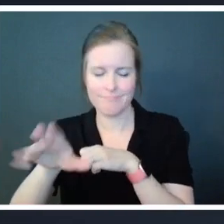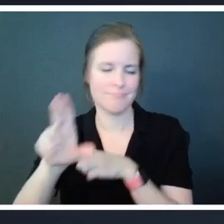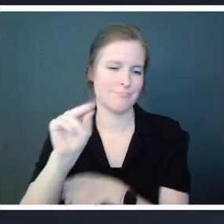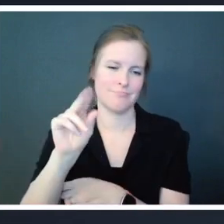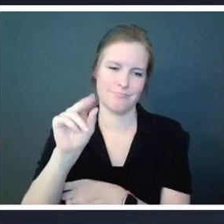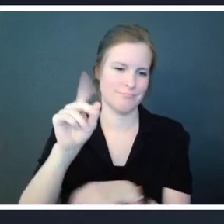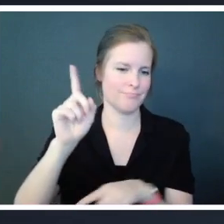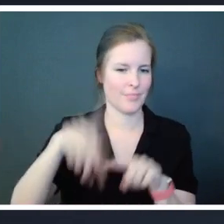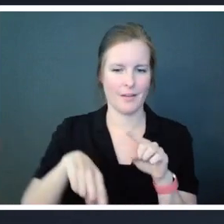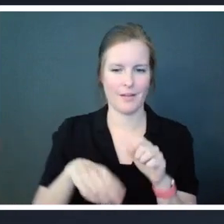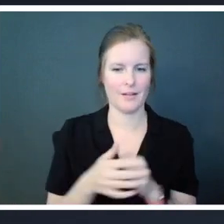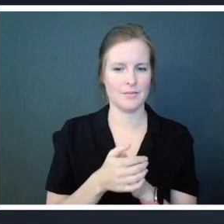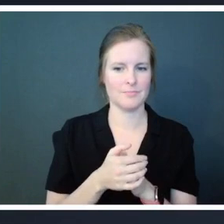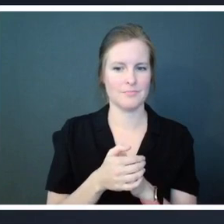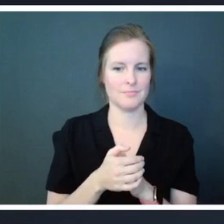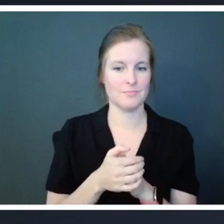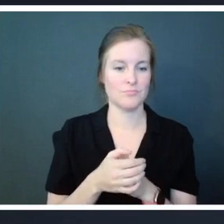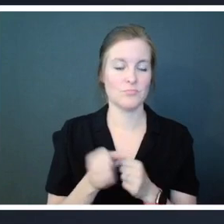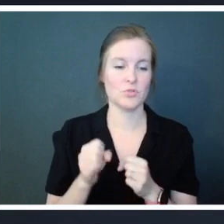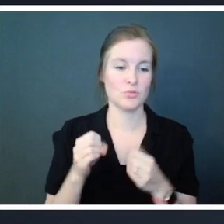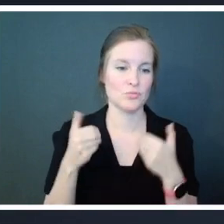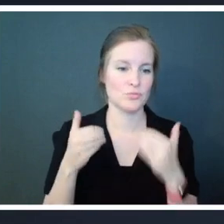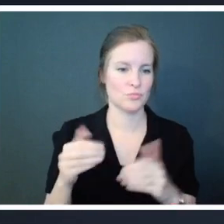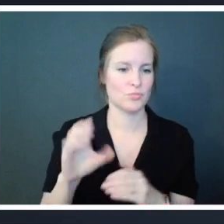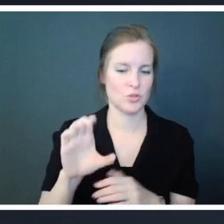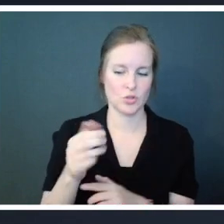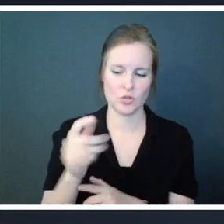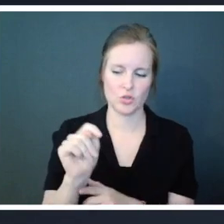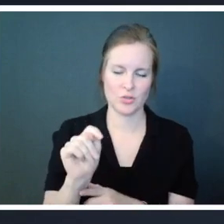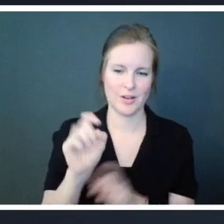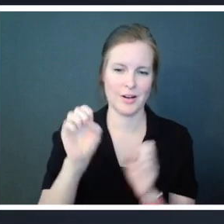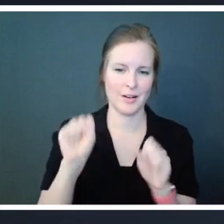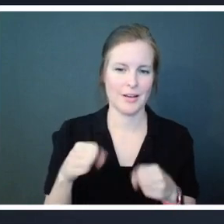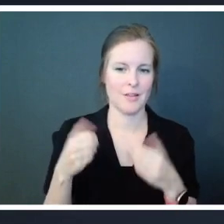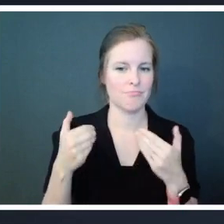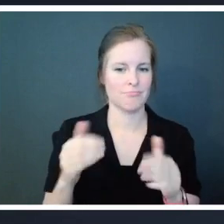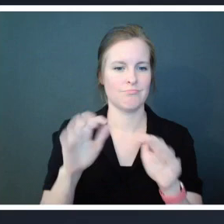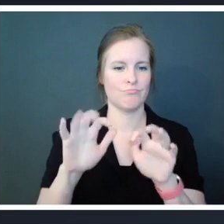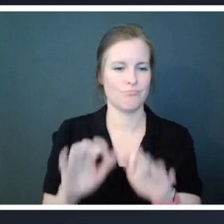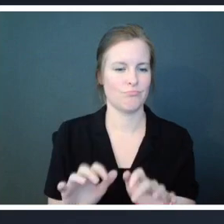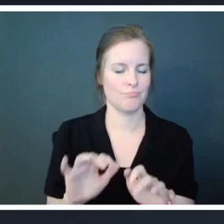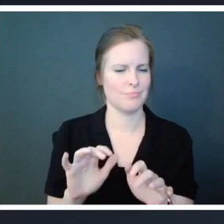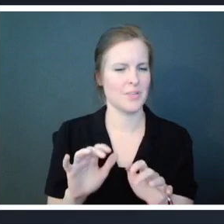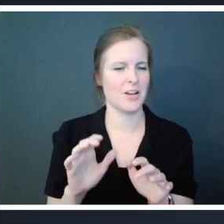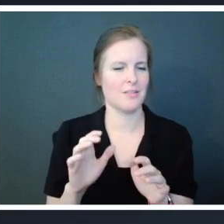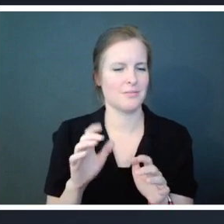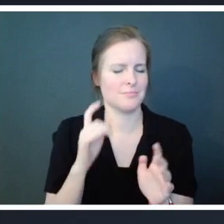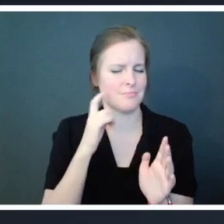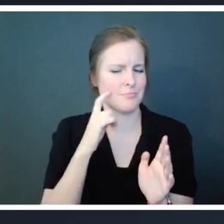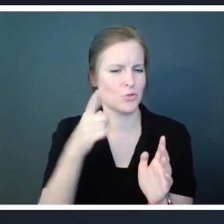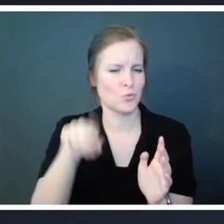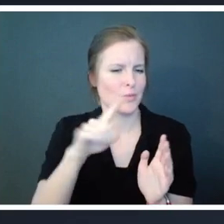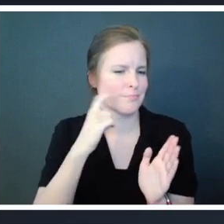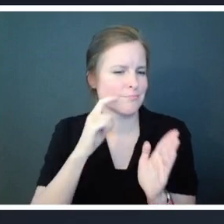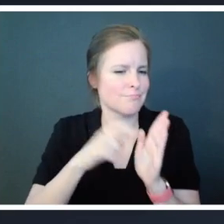share some observations about the objects that you see. I'm curious if anyone is familiar with